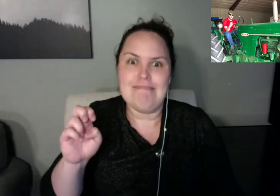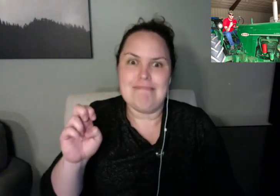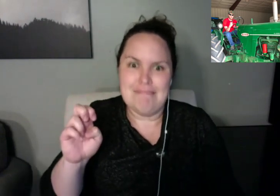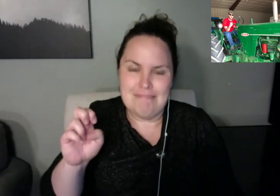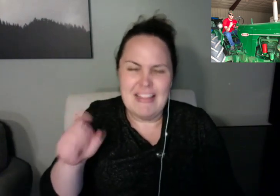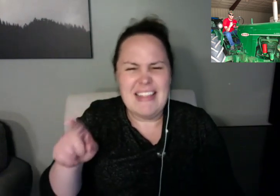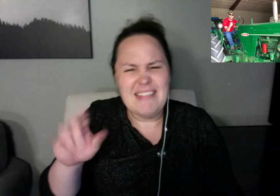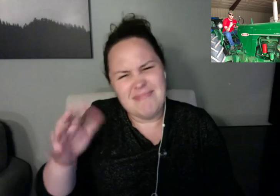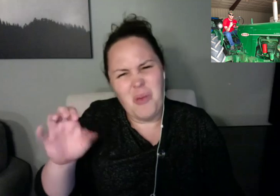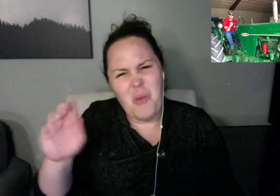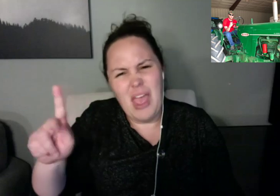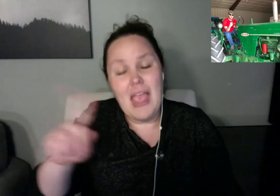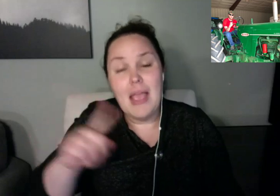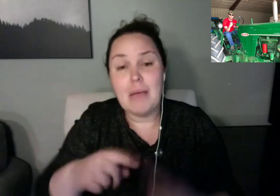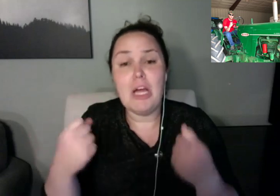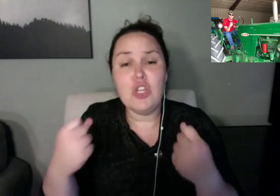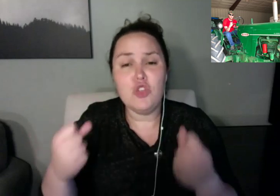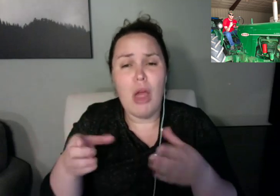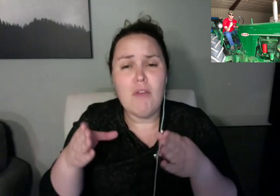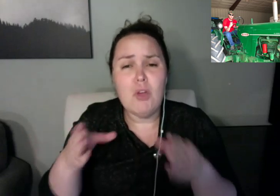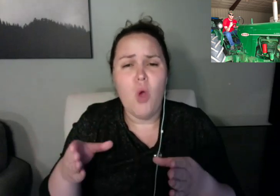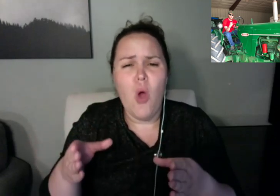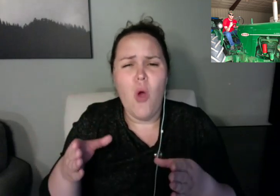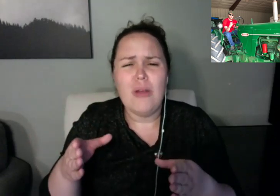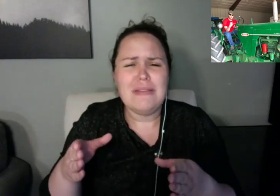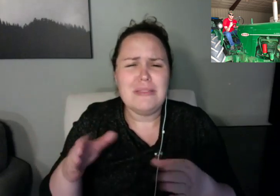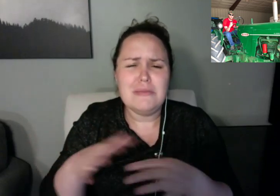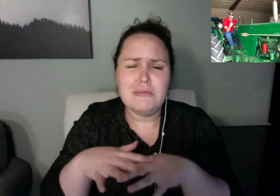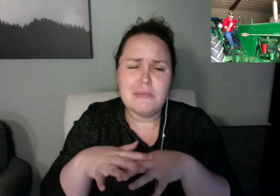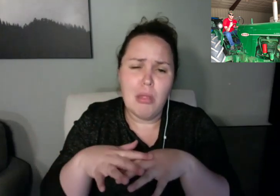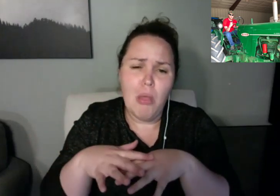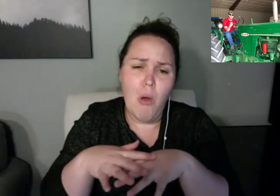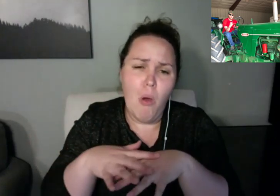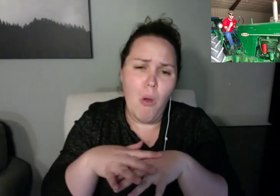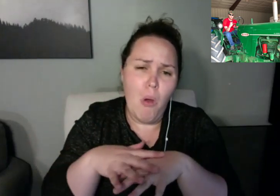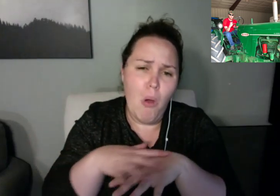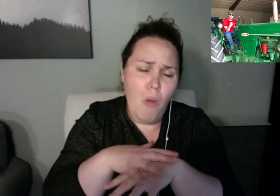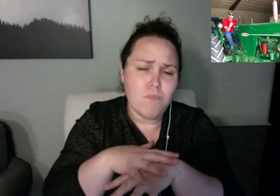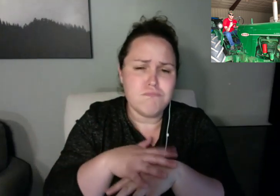speeds just weren’t very fast. And the only tractor I had around here was